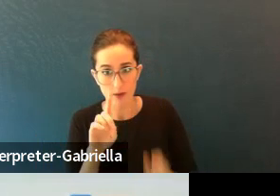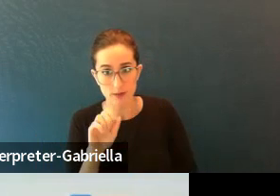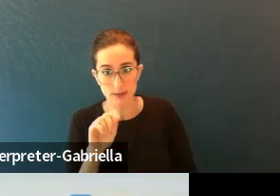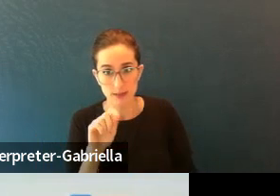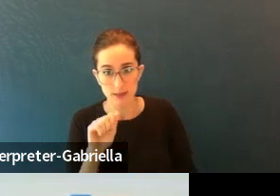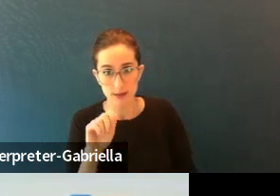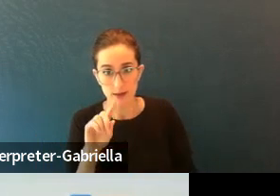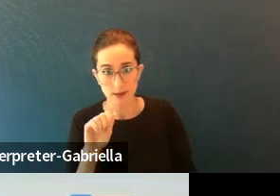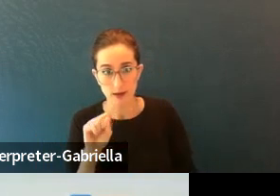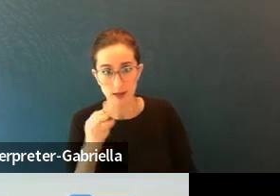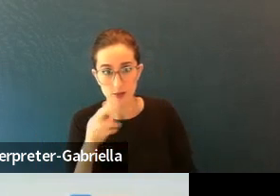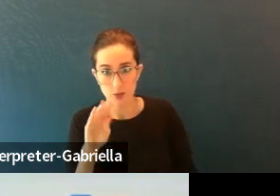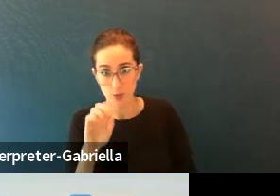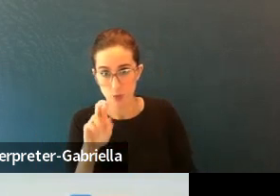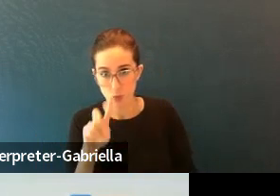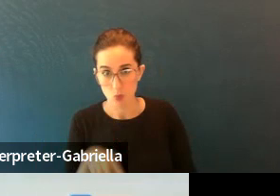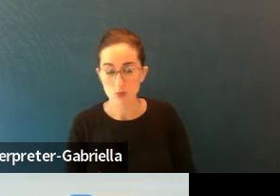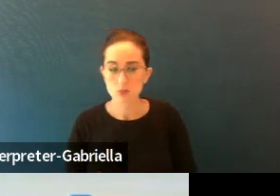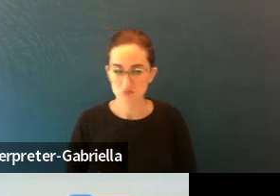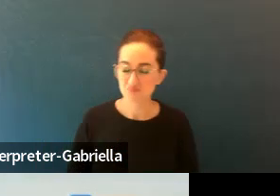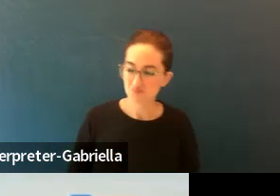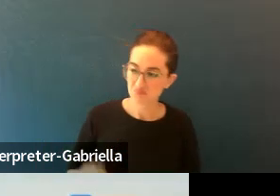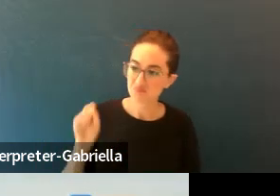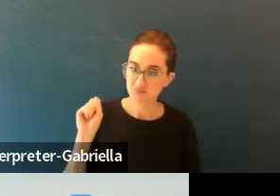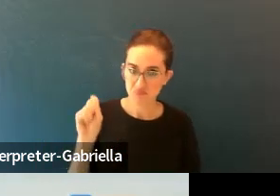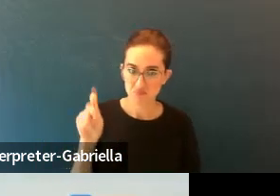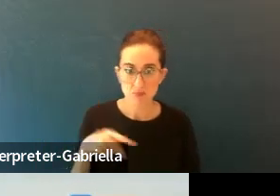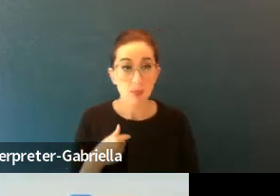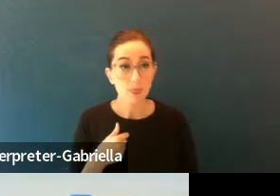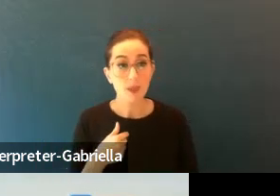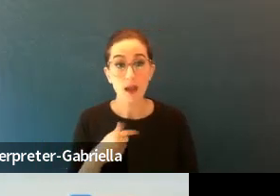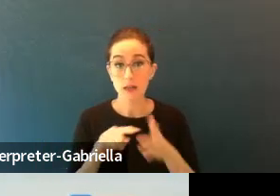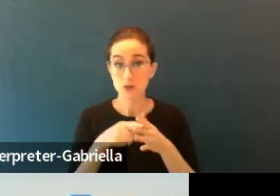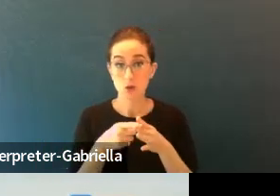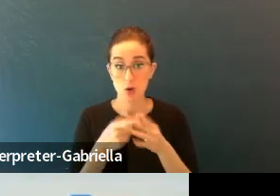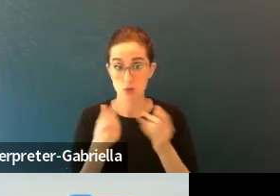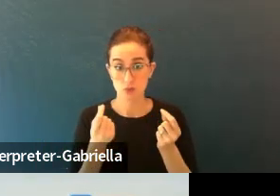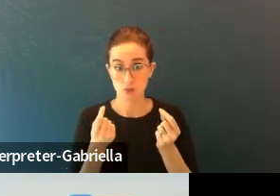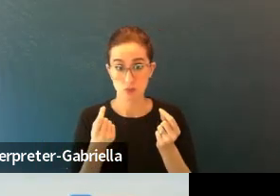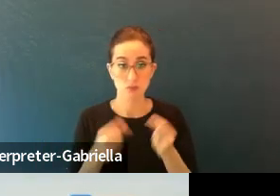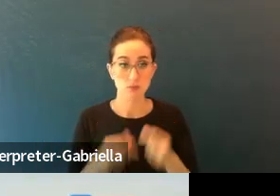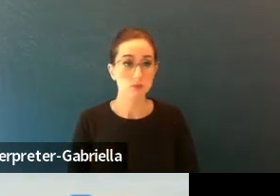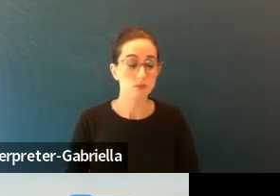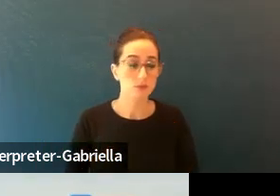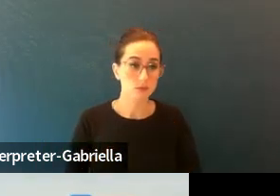So I started here